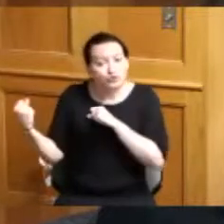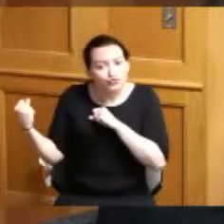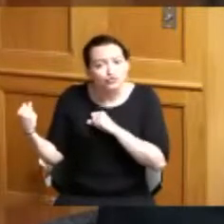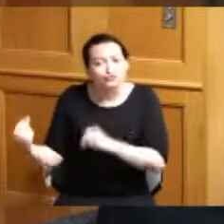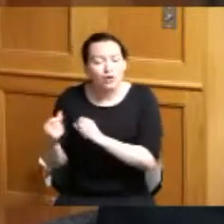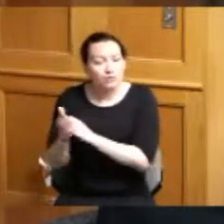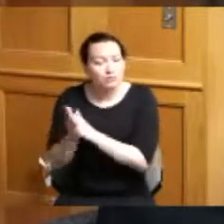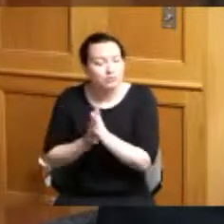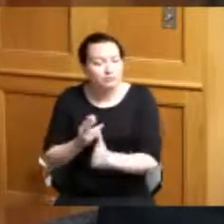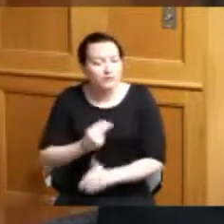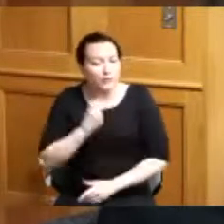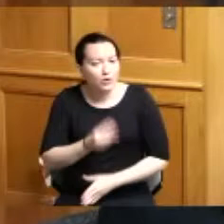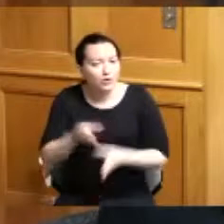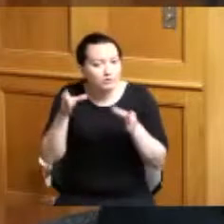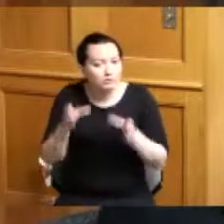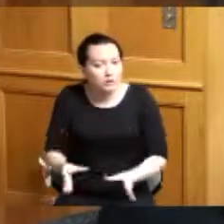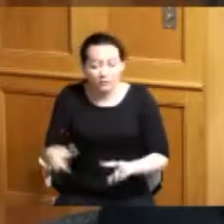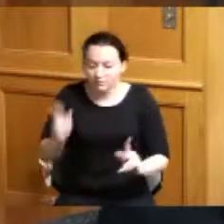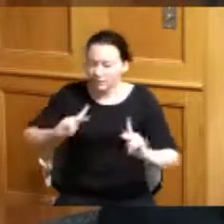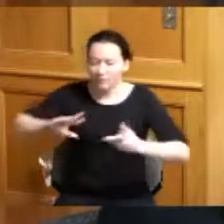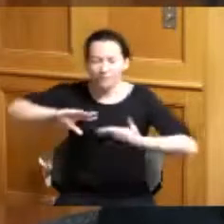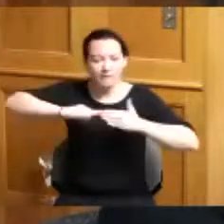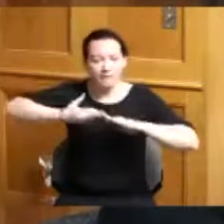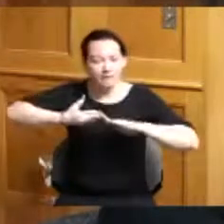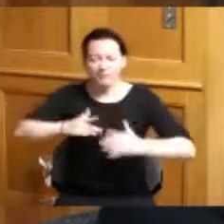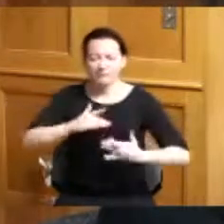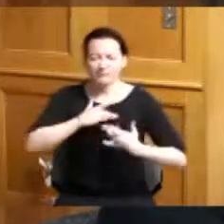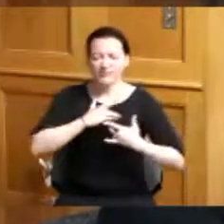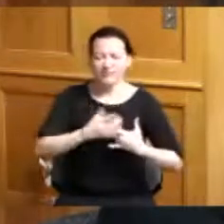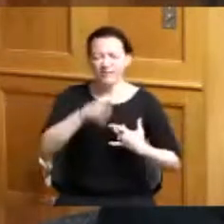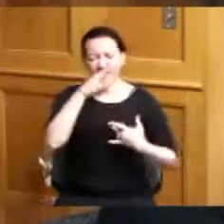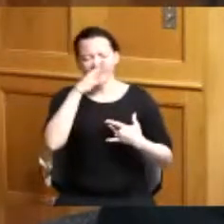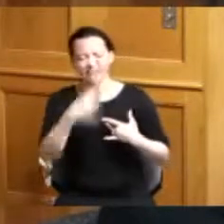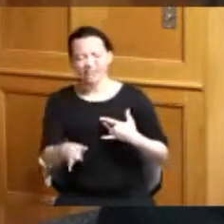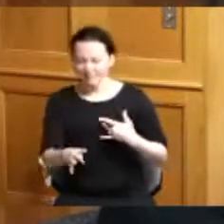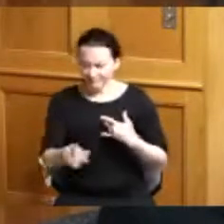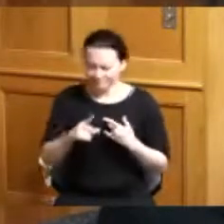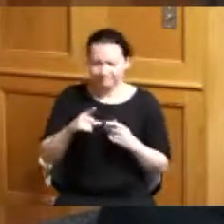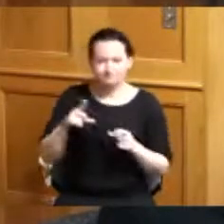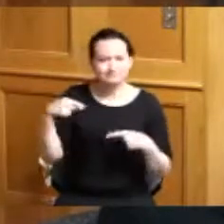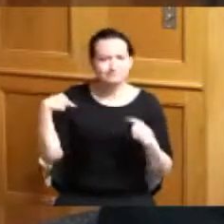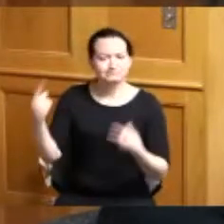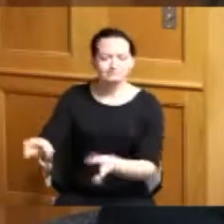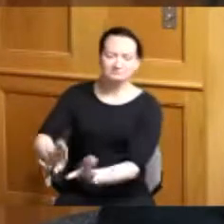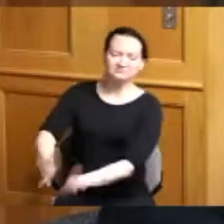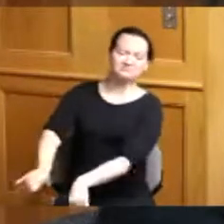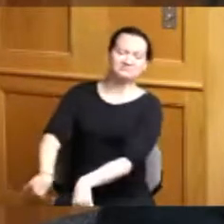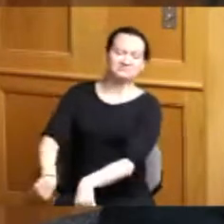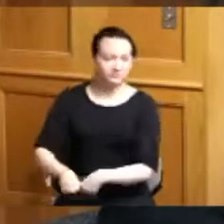compassionate voice for those in our community that oftentimes walk in the shadows whereas